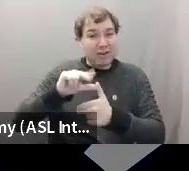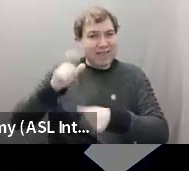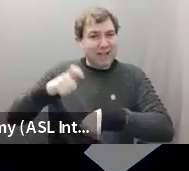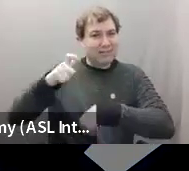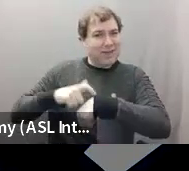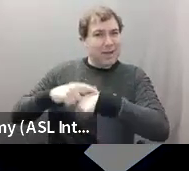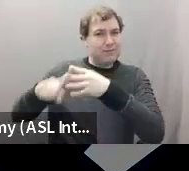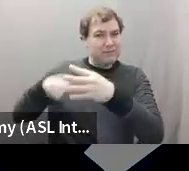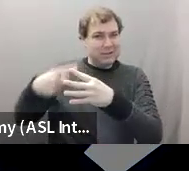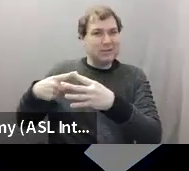garrick scott: And everybody.